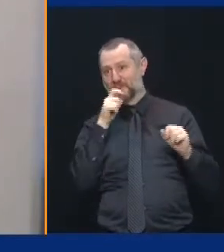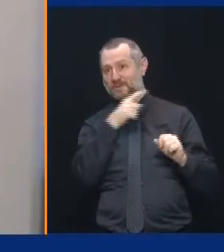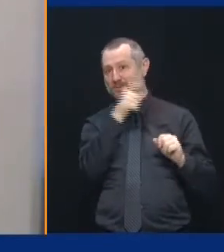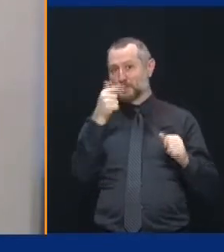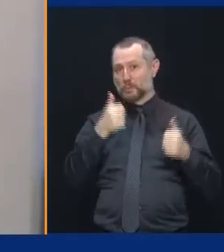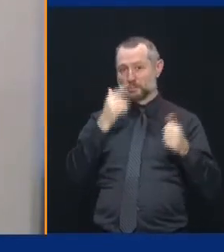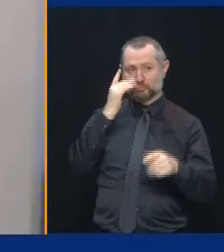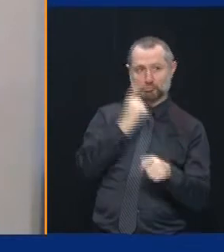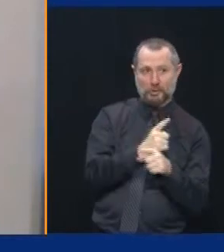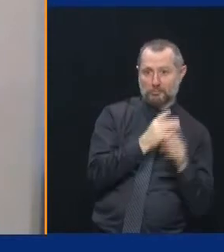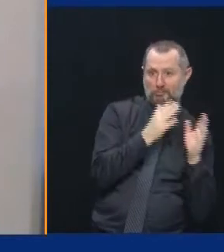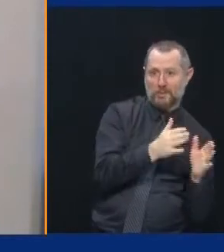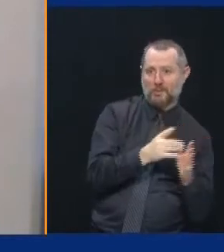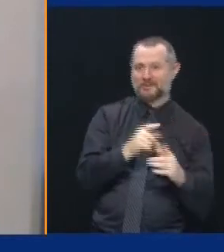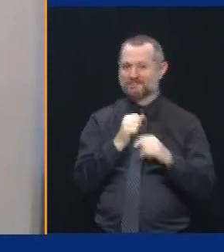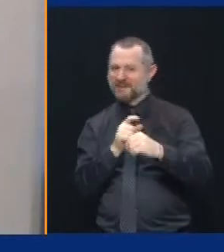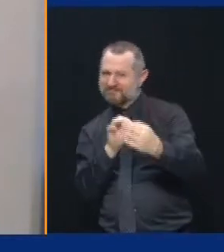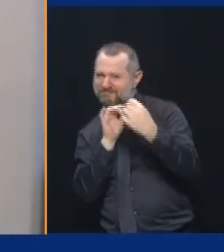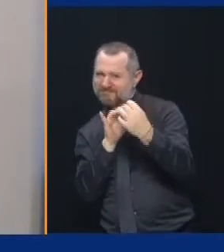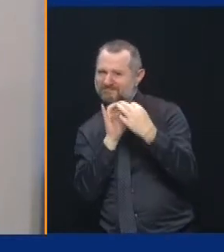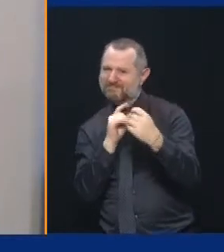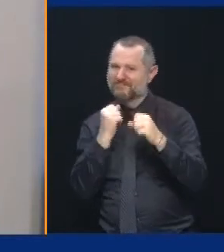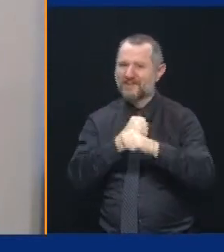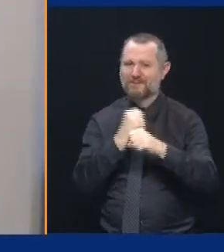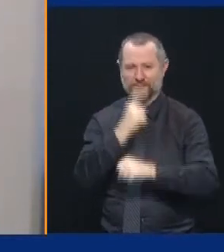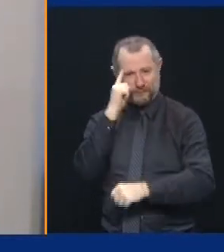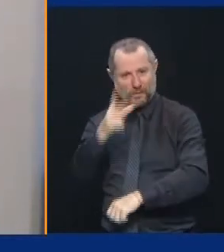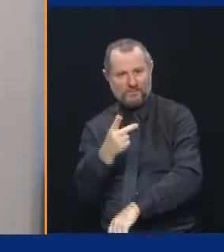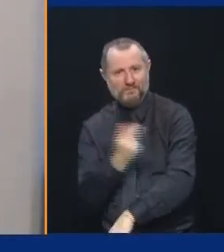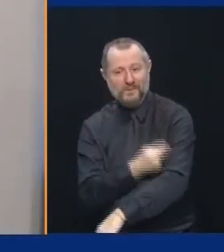BLACK AND LATINOX AND POOR COMMUNITIES. AND FINALLY SOMEBODY IN THE